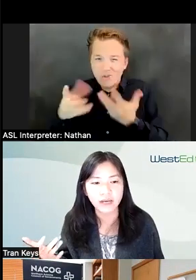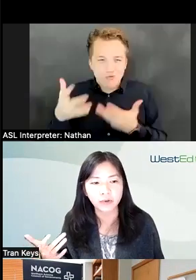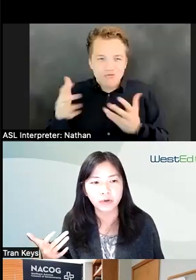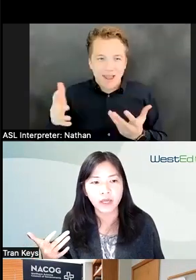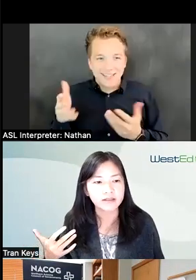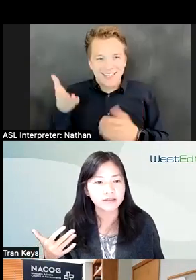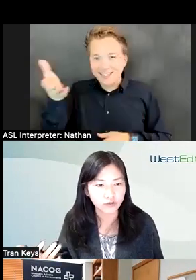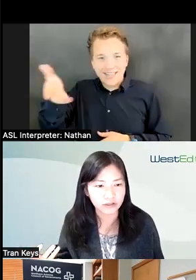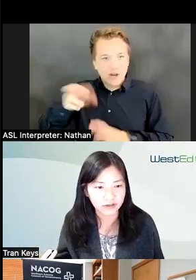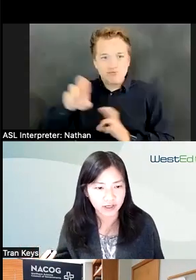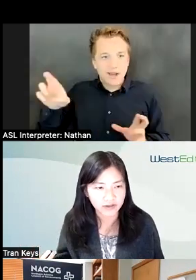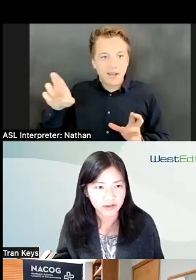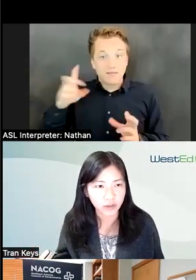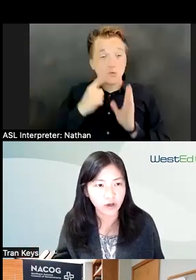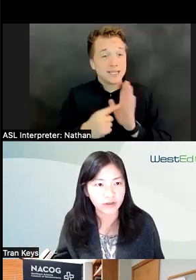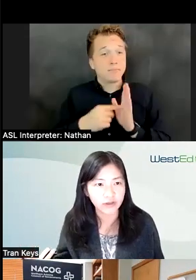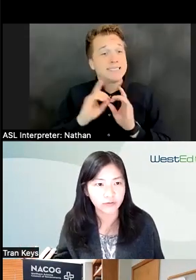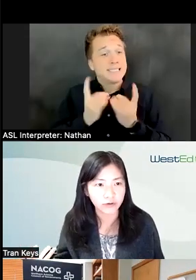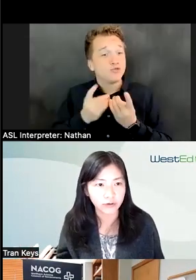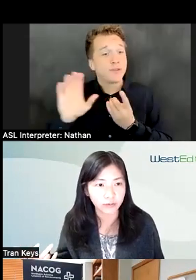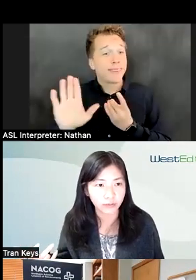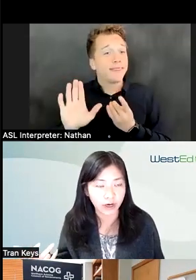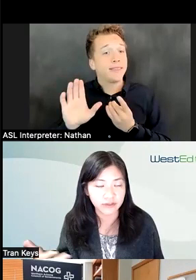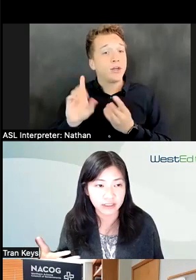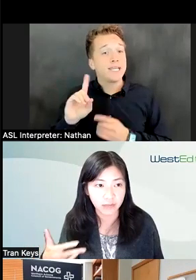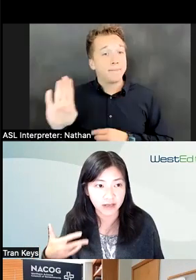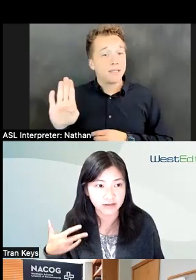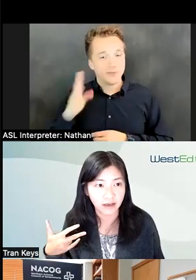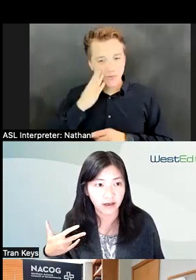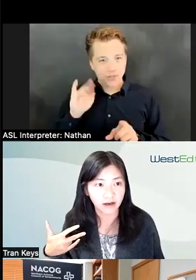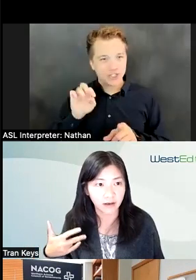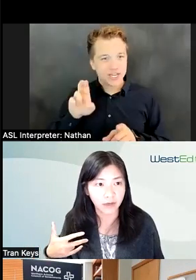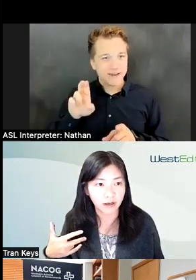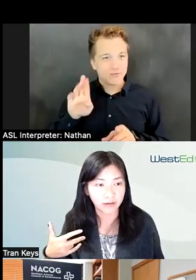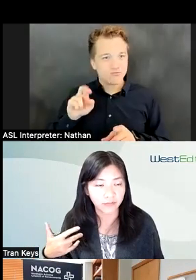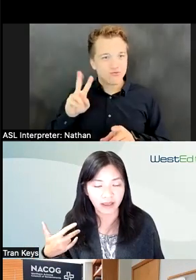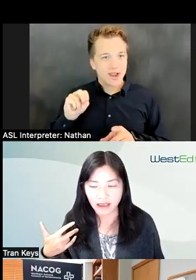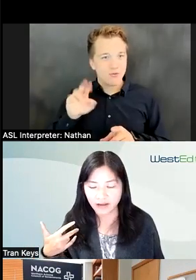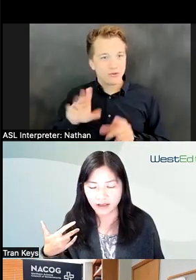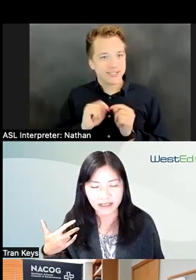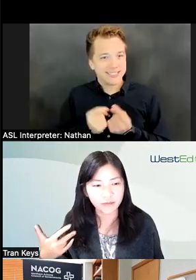So, for example, district databases, we know that Jennifer Brown's team has a database